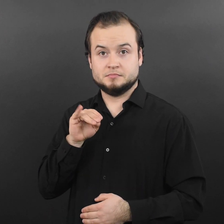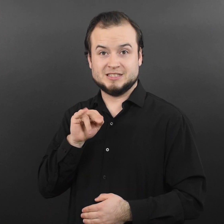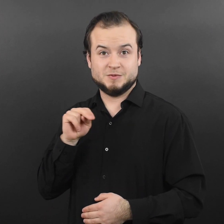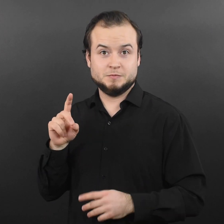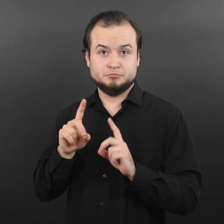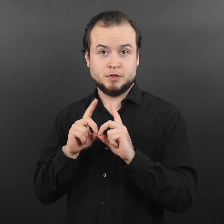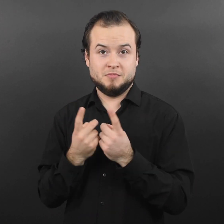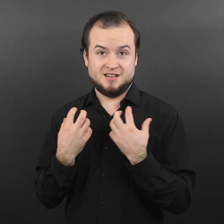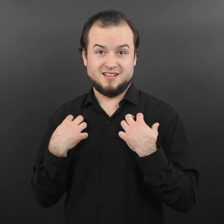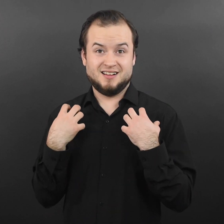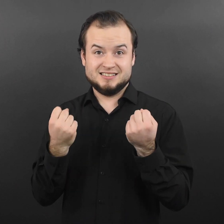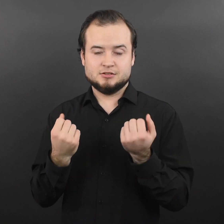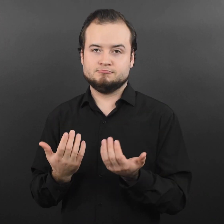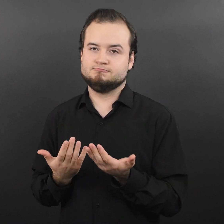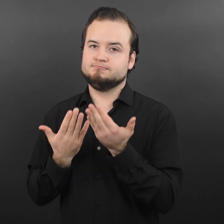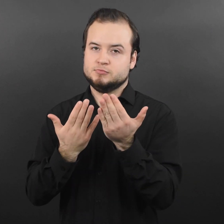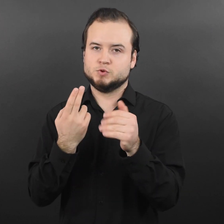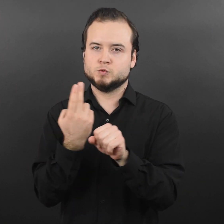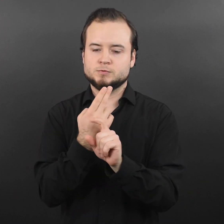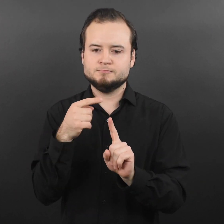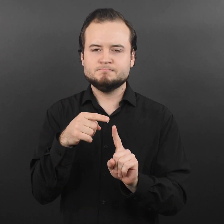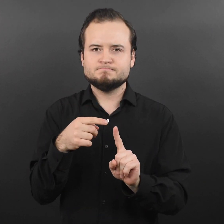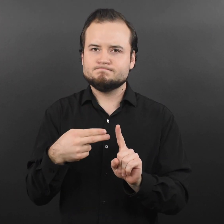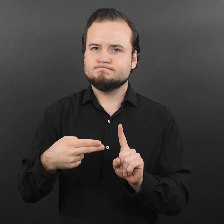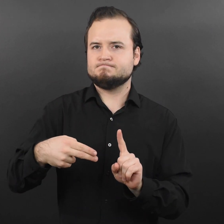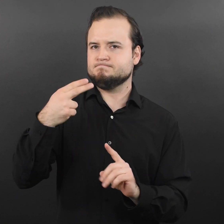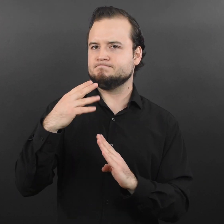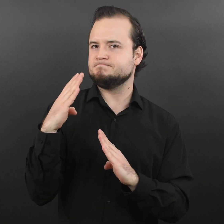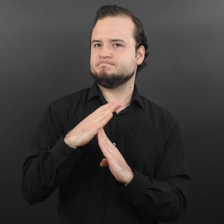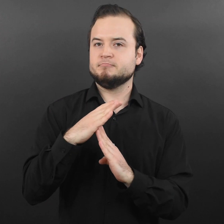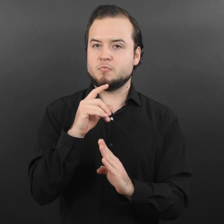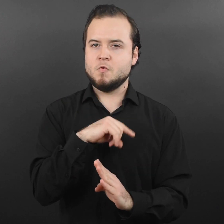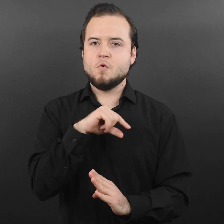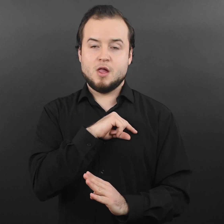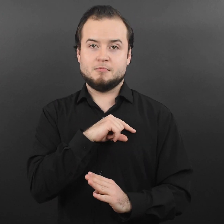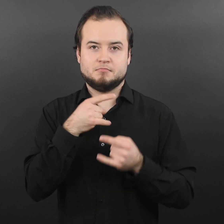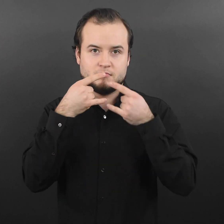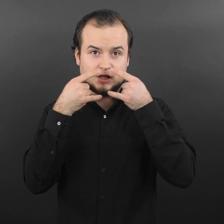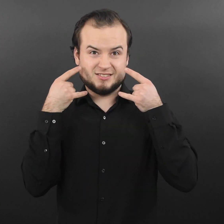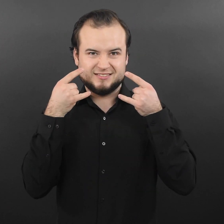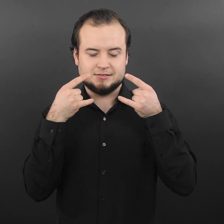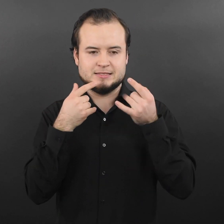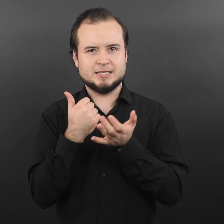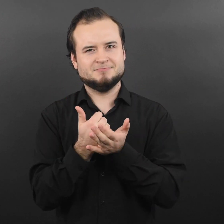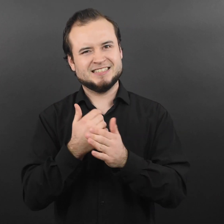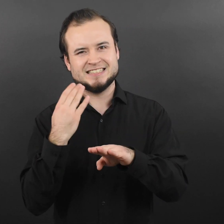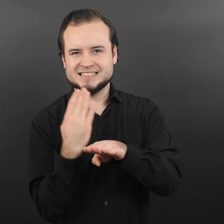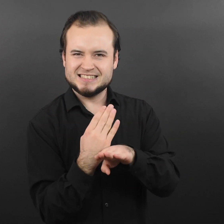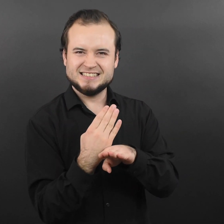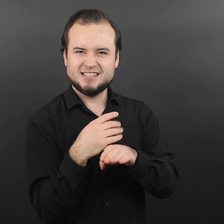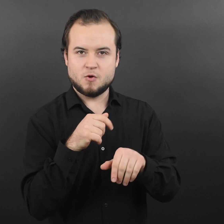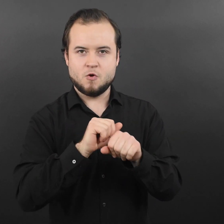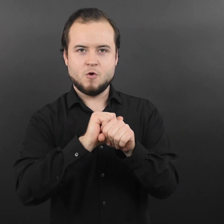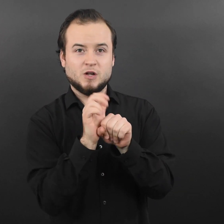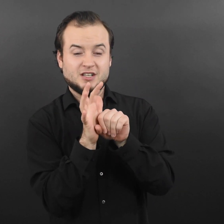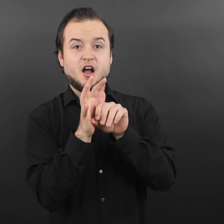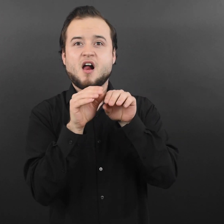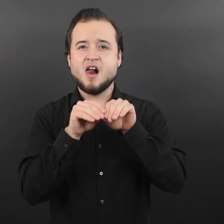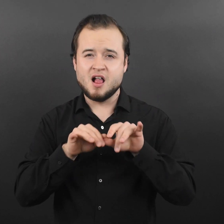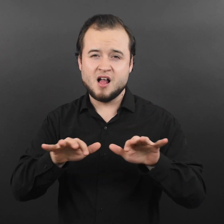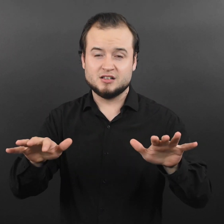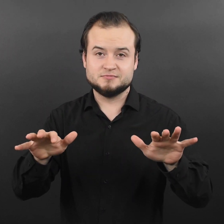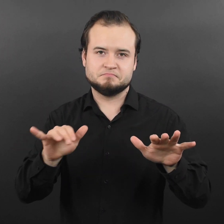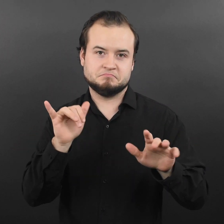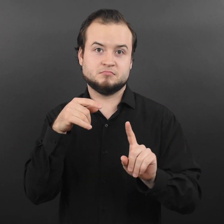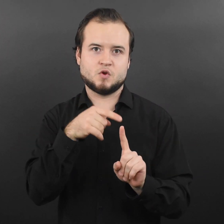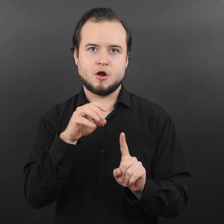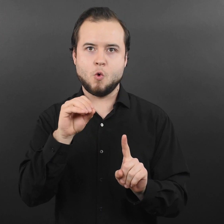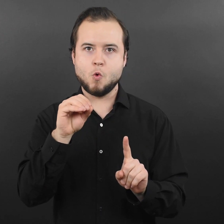• MDH recommends wearing a high-quality mask to help limit COVID-19, including variants